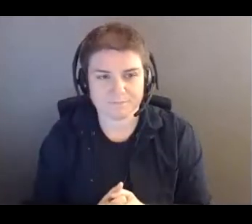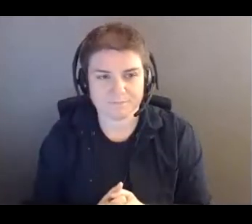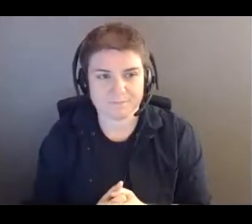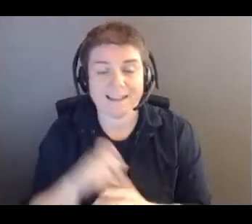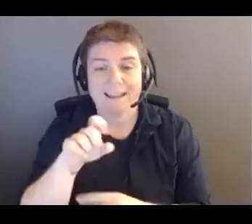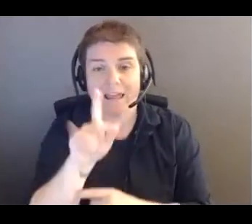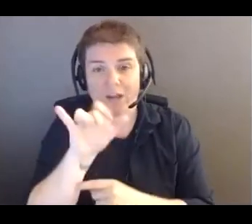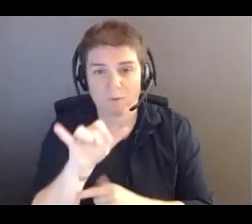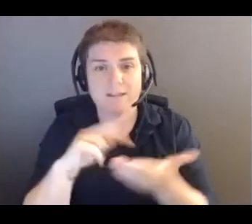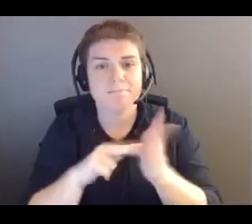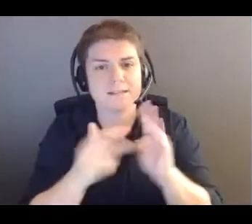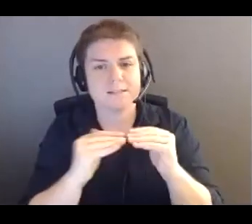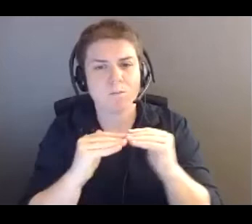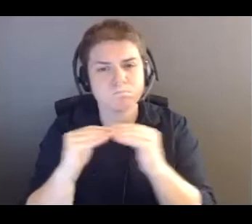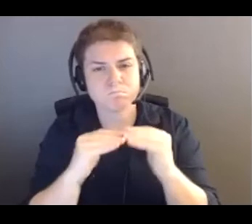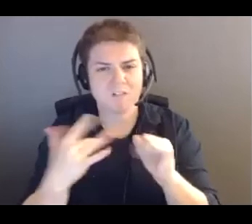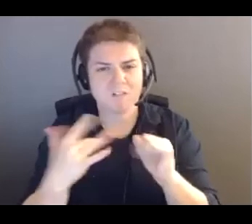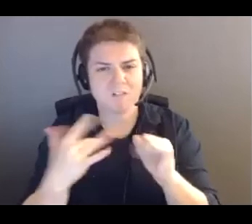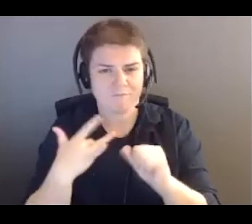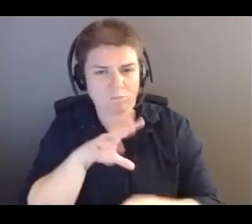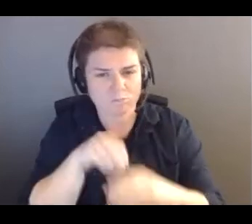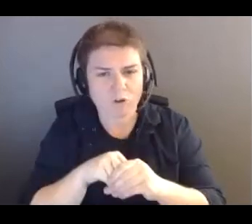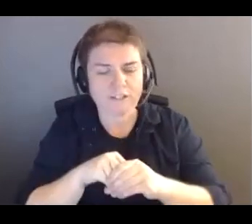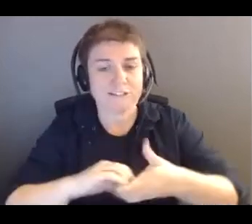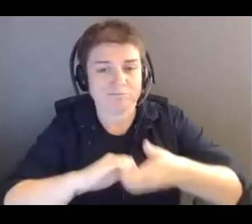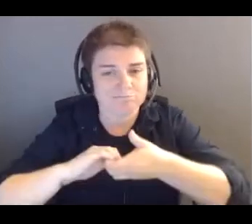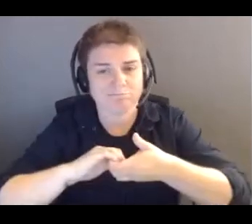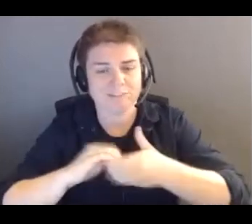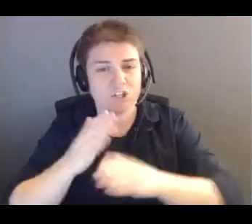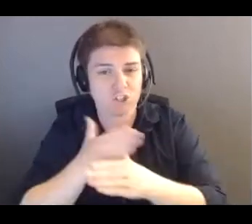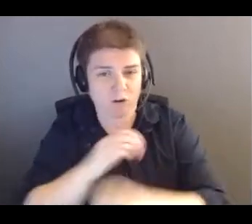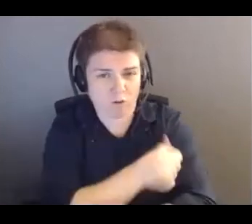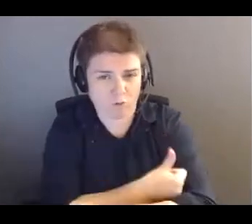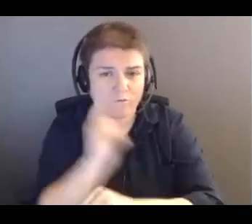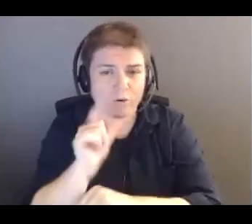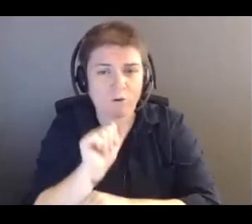an equalized sense of belonging and shared authority for all people present and is often